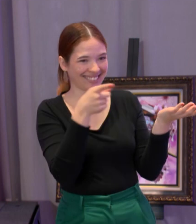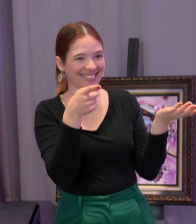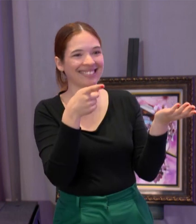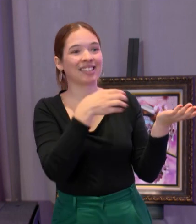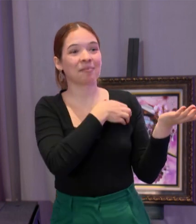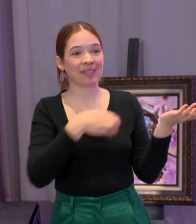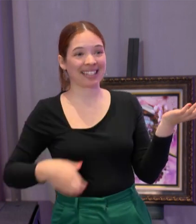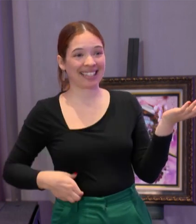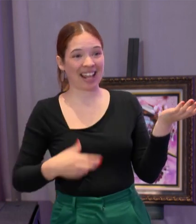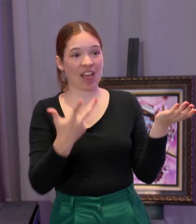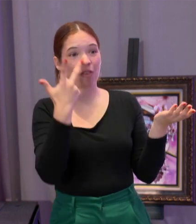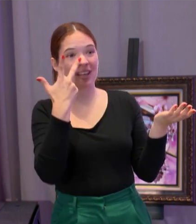IF YOU WAVE, THREE OF THE FIVE OF THEM ARE HERE WITH US TODAY.